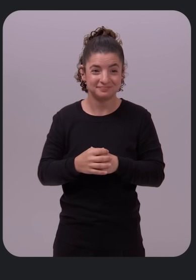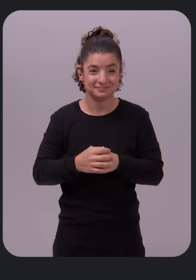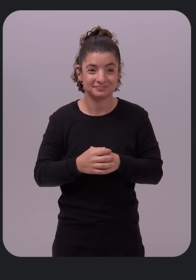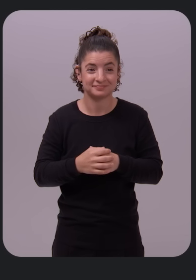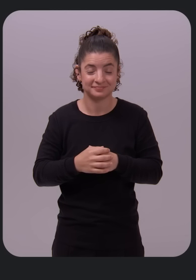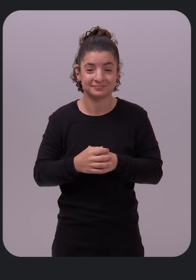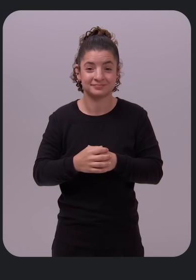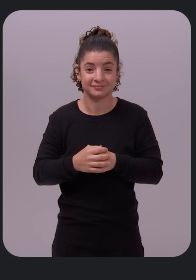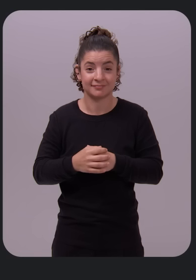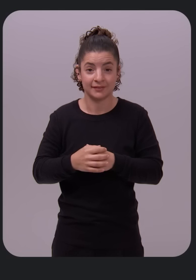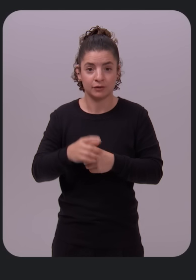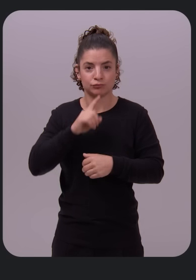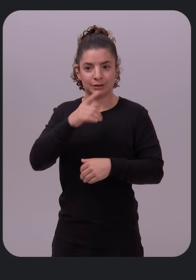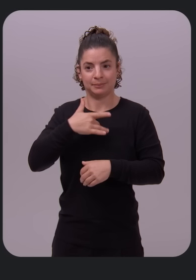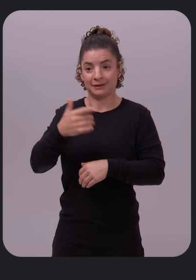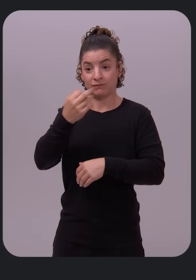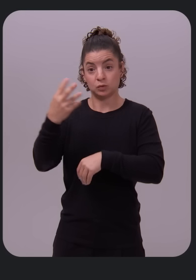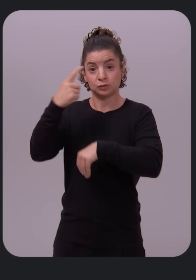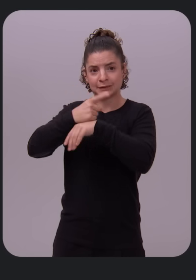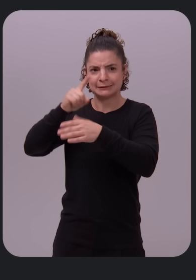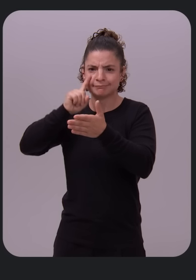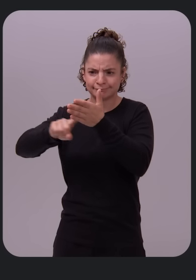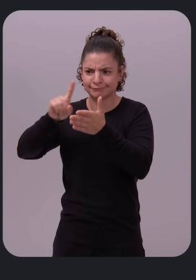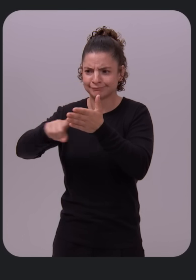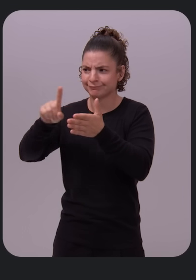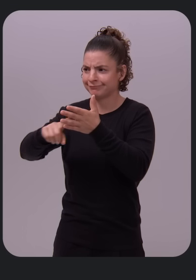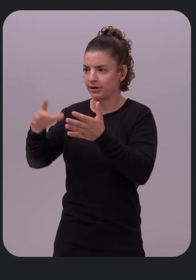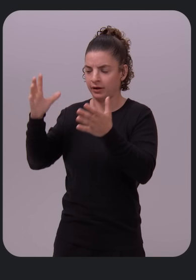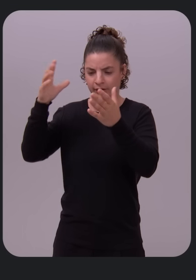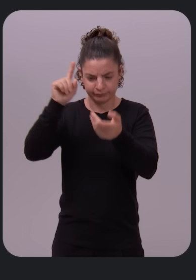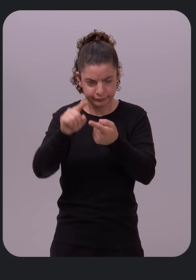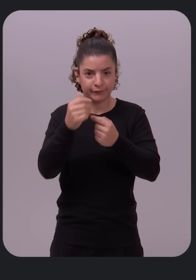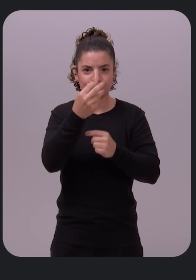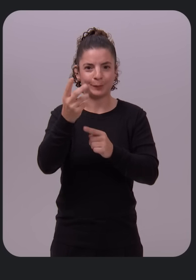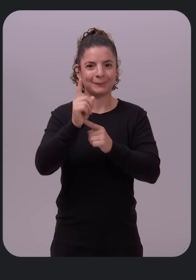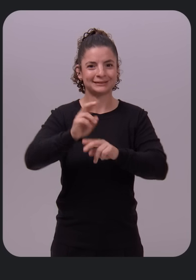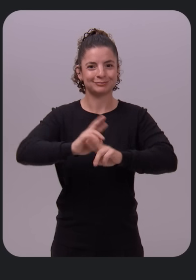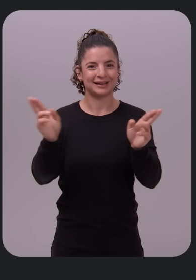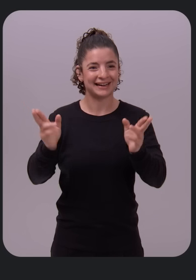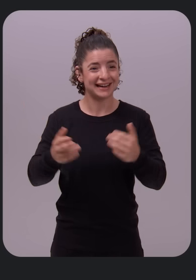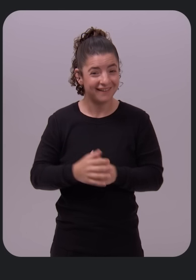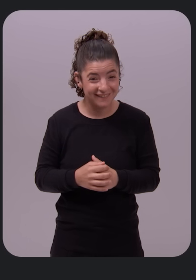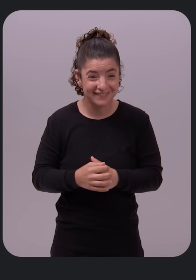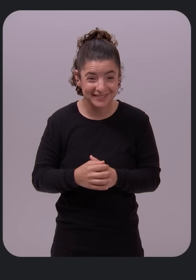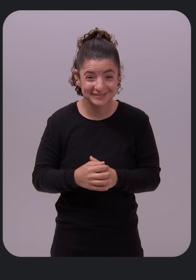taking a few days of research down to just a few minutes.